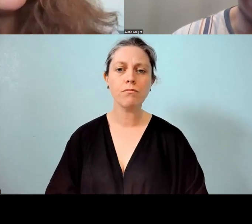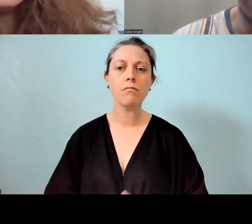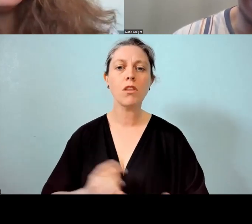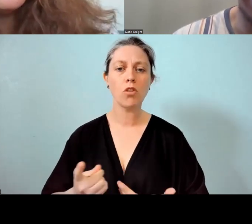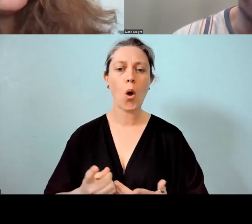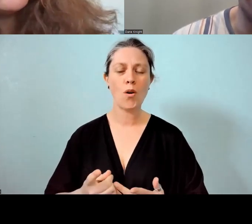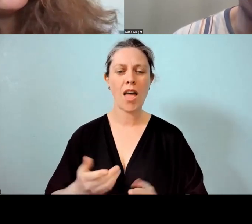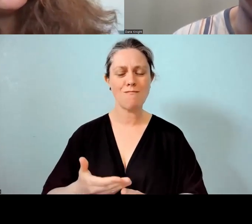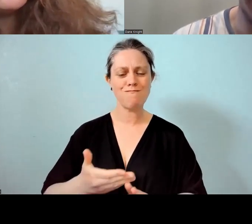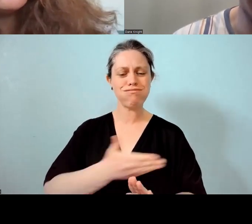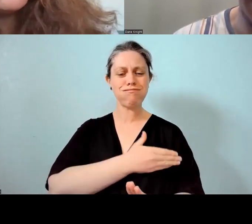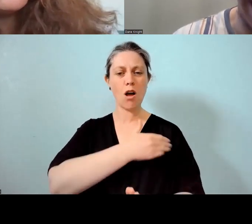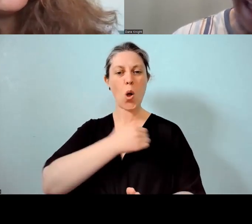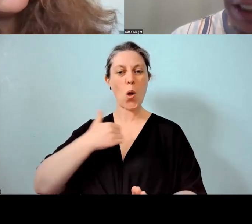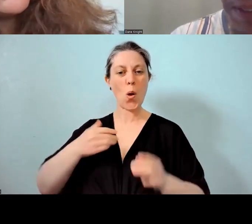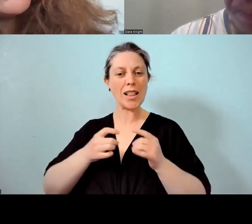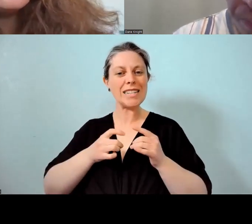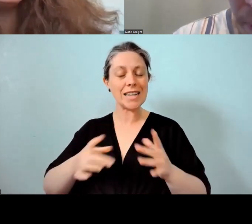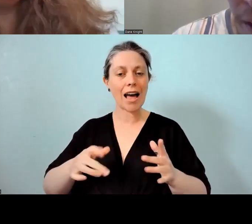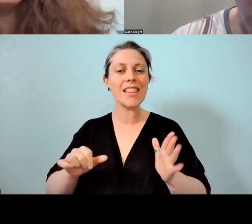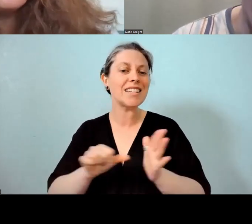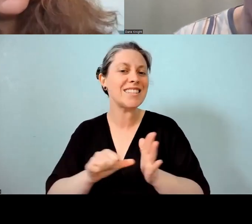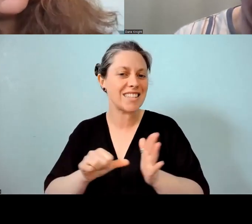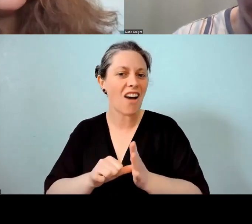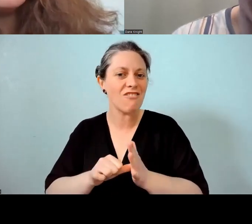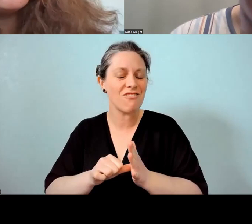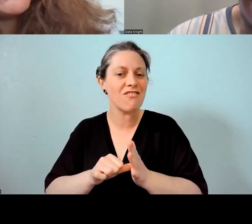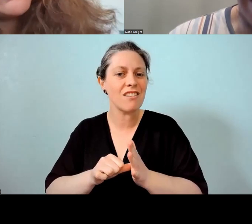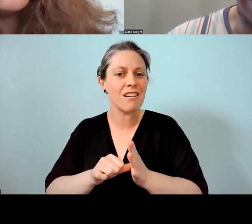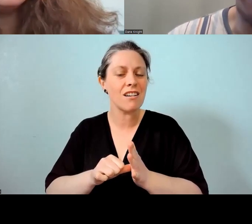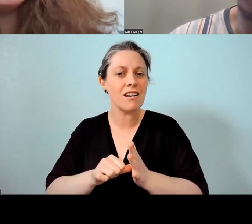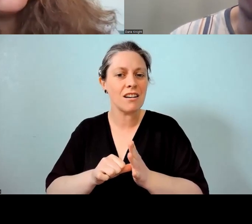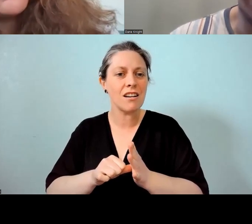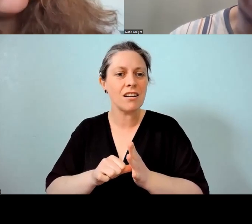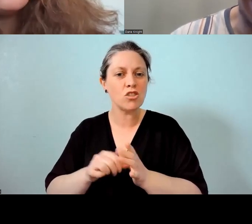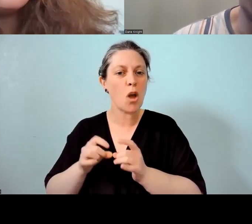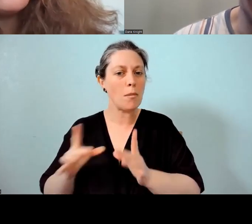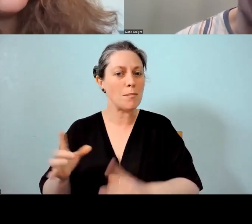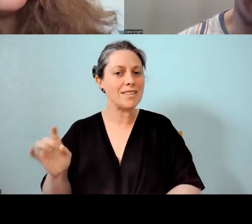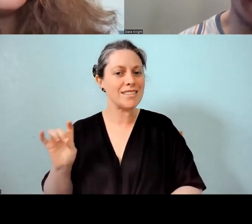is definitely a tough one in the earlier stages to implement, but as you get older